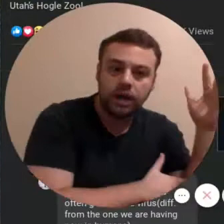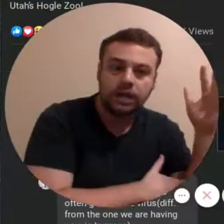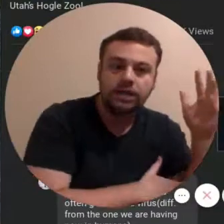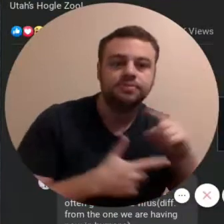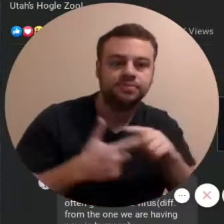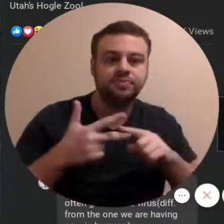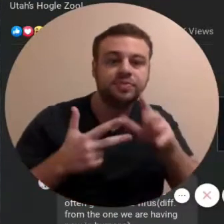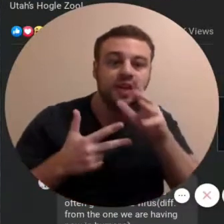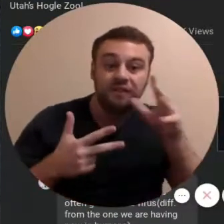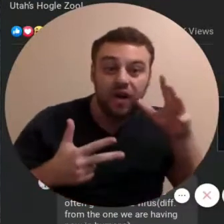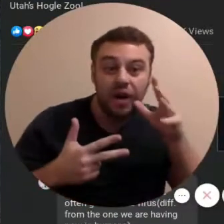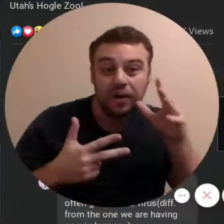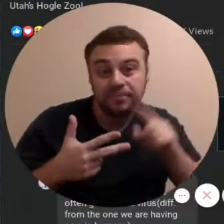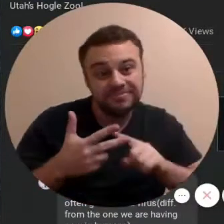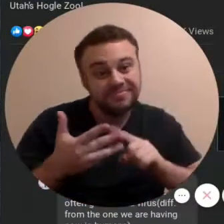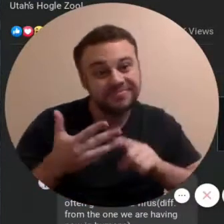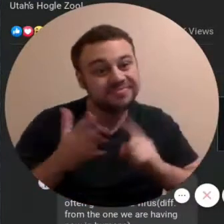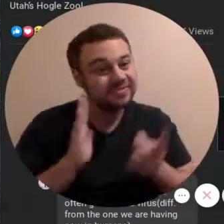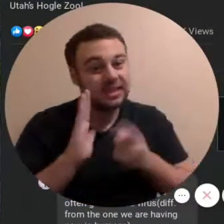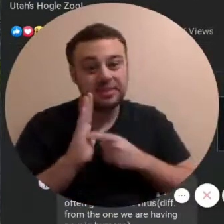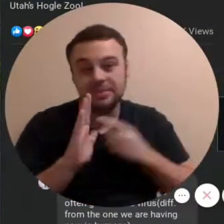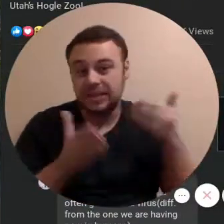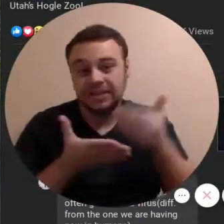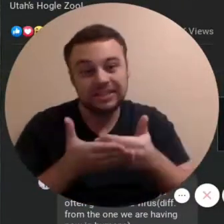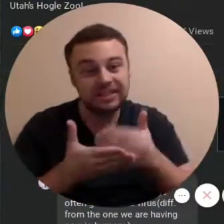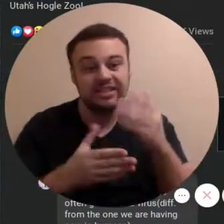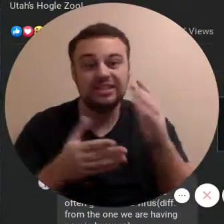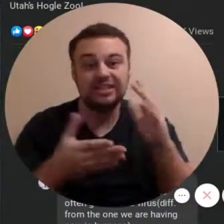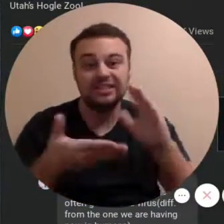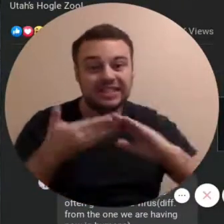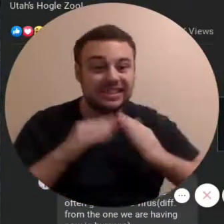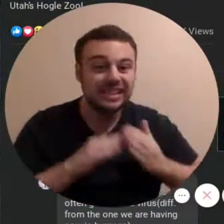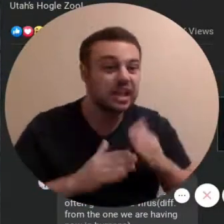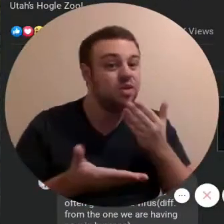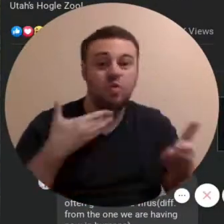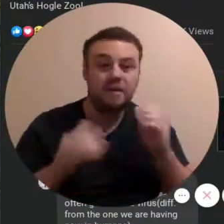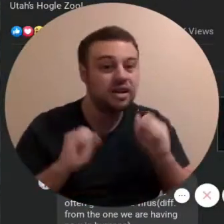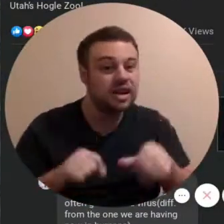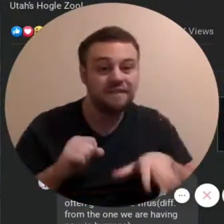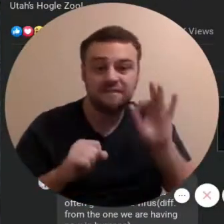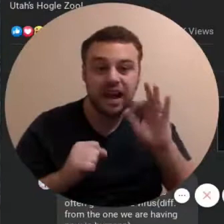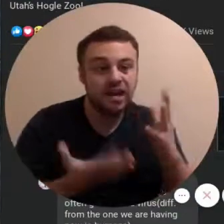take advantage of whatever they can find. They will catch things like birds, and